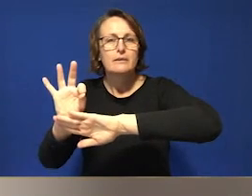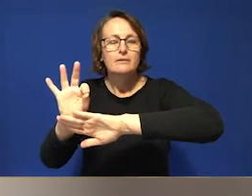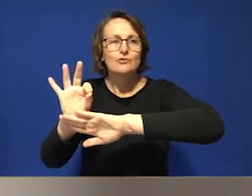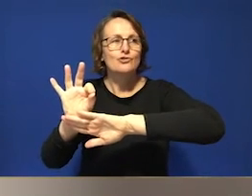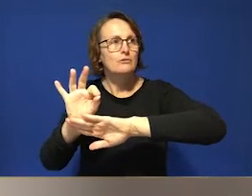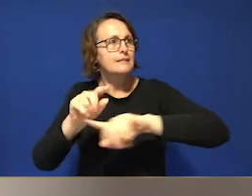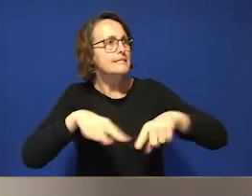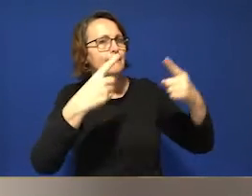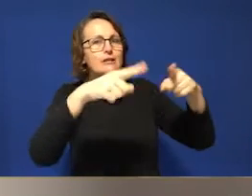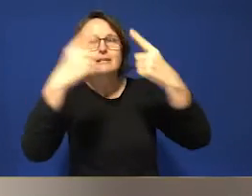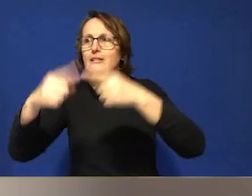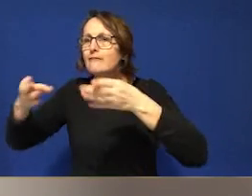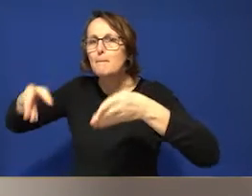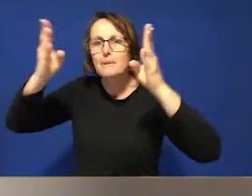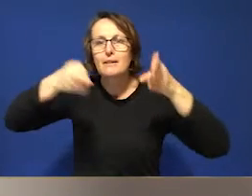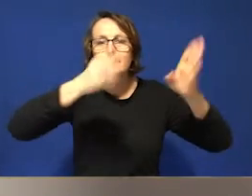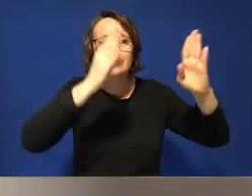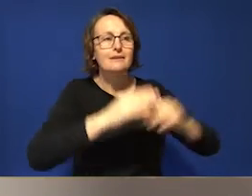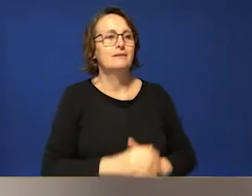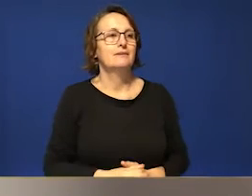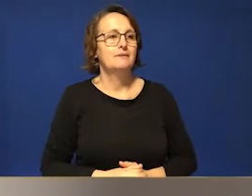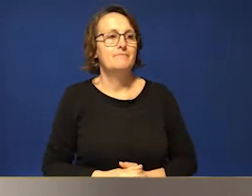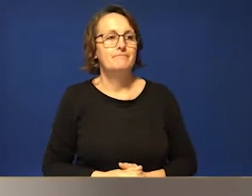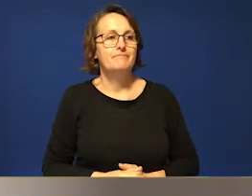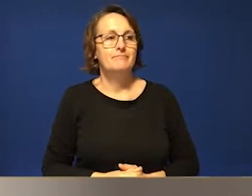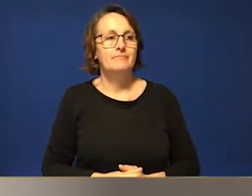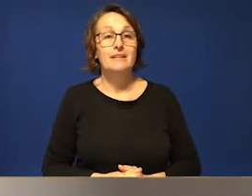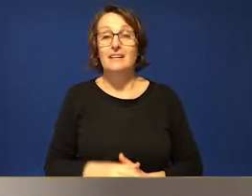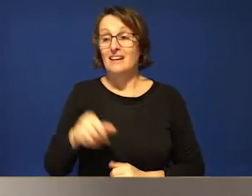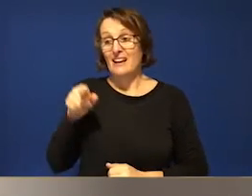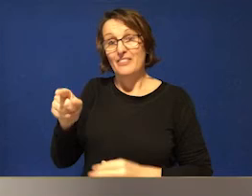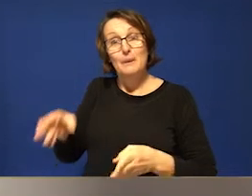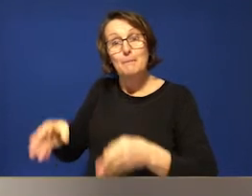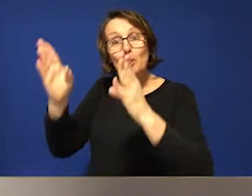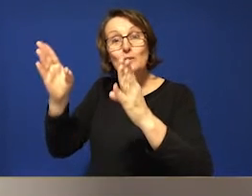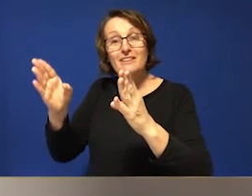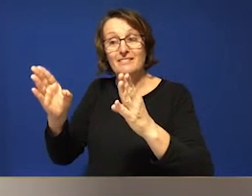the slightly sad thing is that the buildings in the secure zone apartment, let's be frank